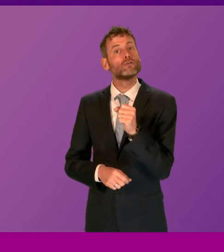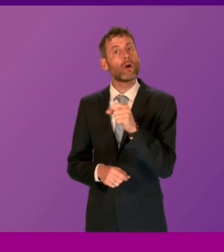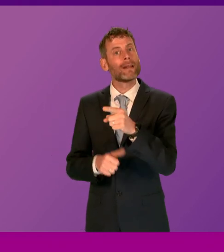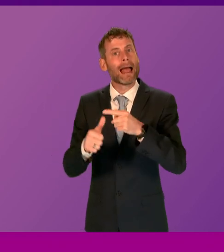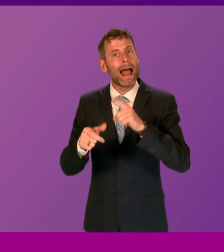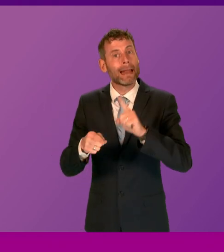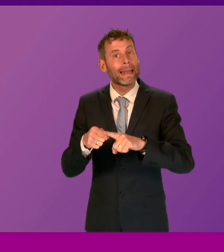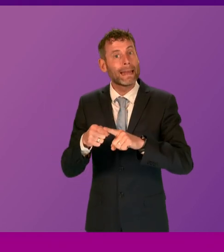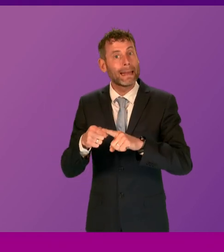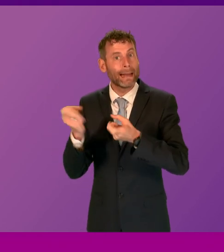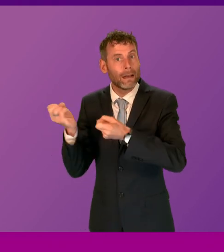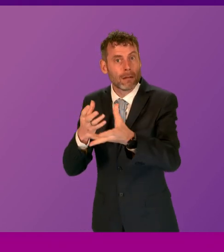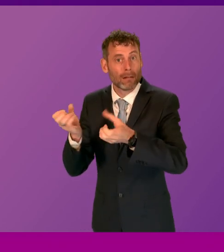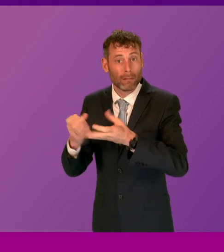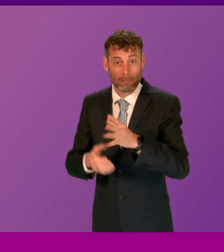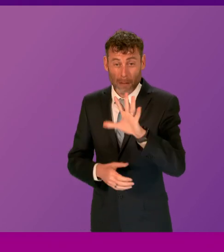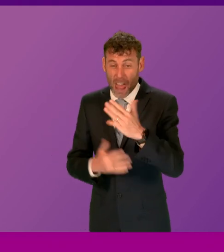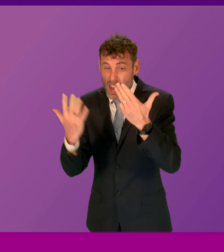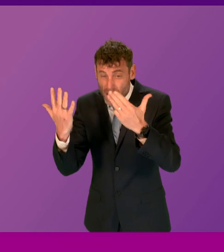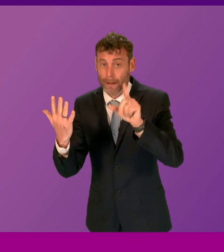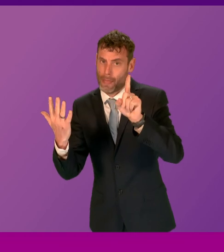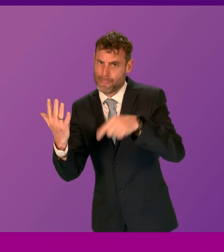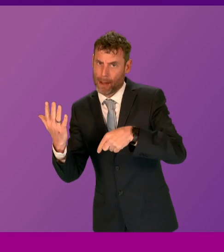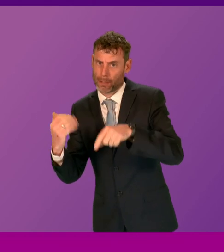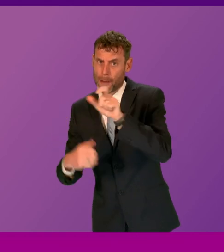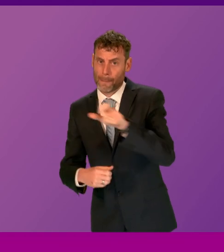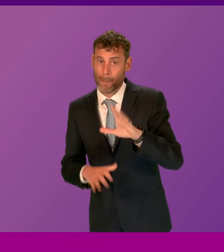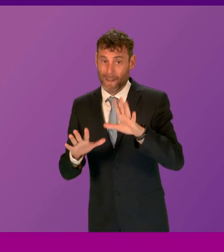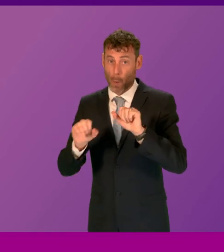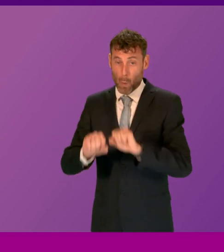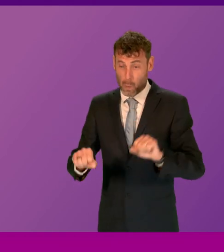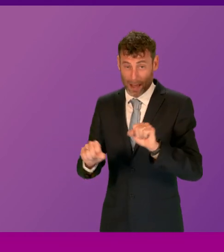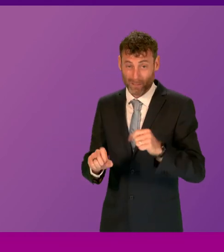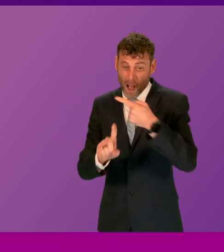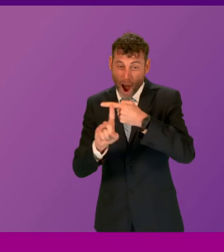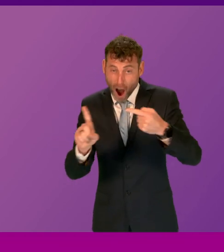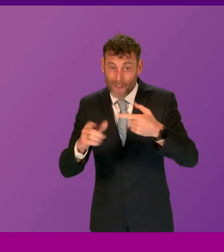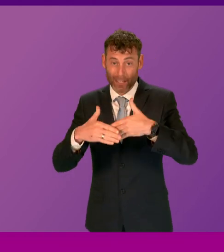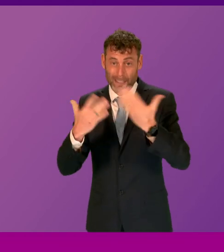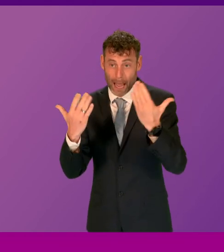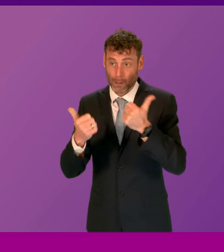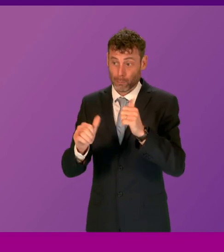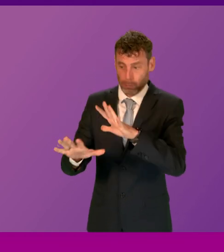Almost 9,000 patients waited for more than half a day for emergency treatment.